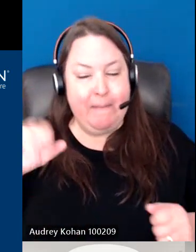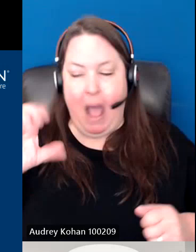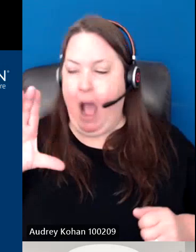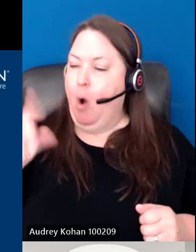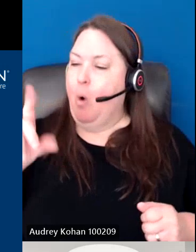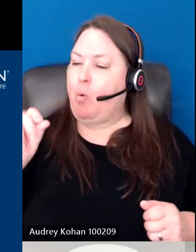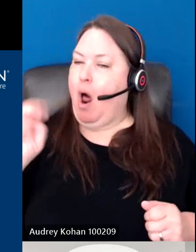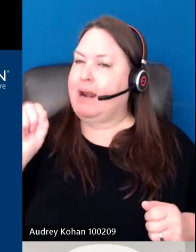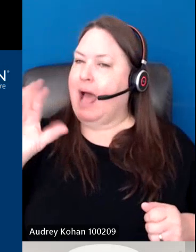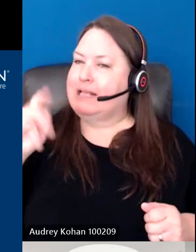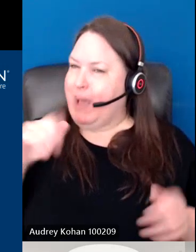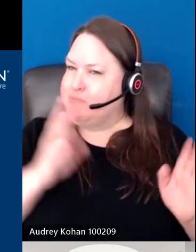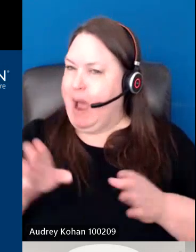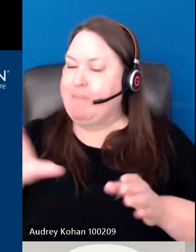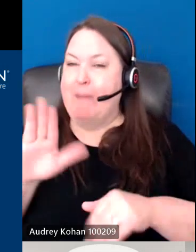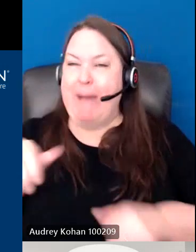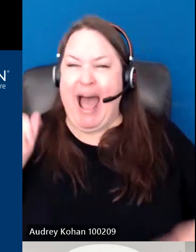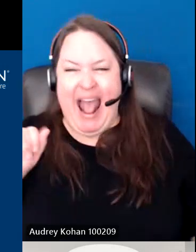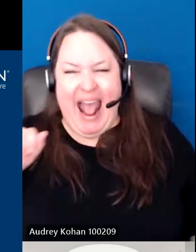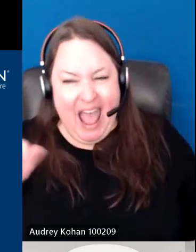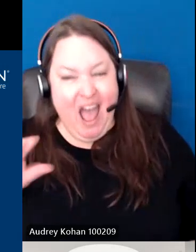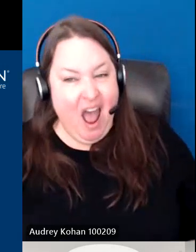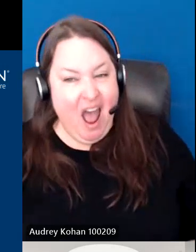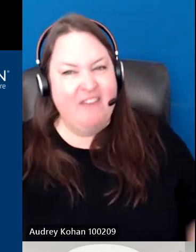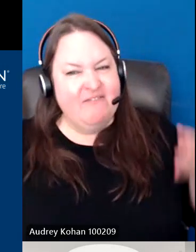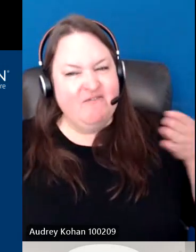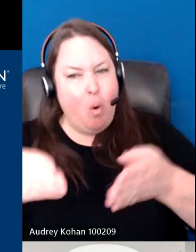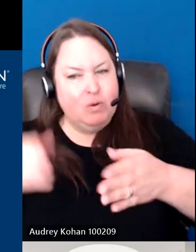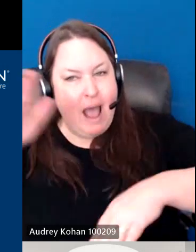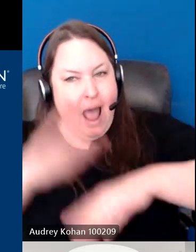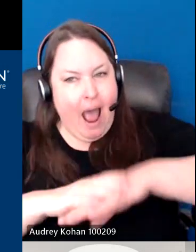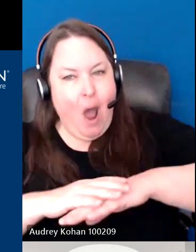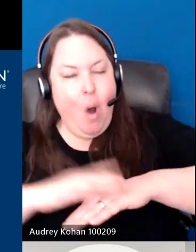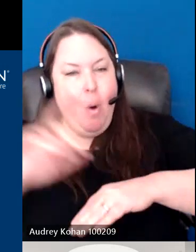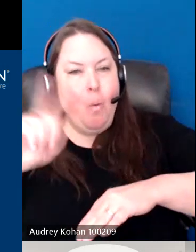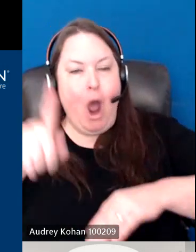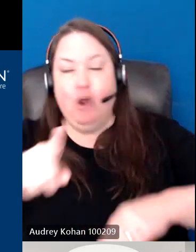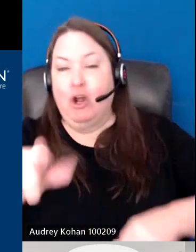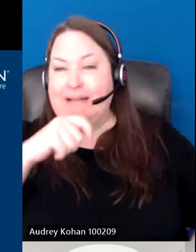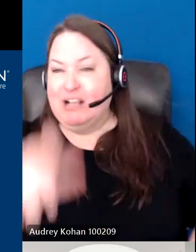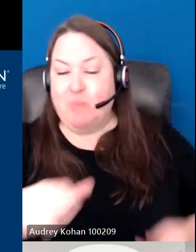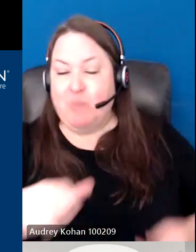was done by Ai and it actually focused on where you're not supposed to eat and you're supposed